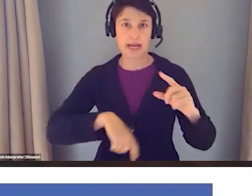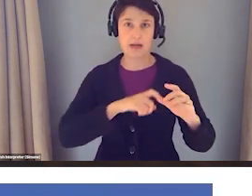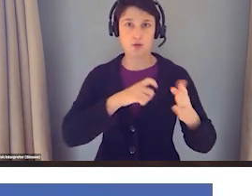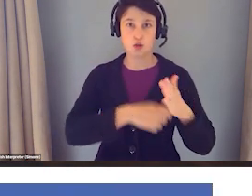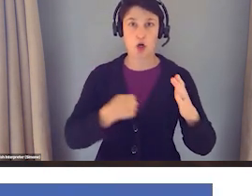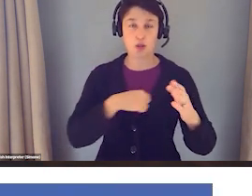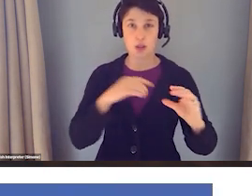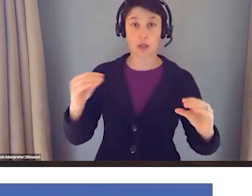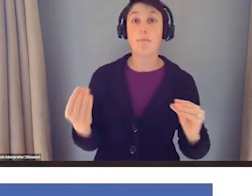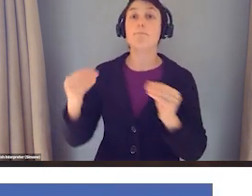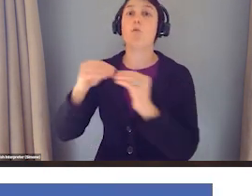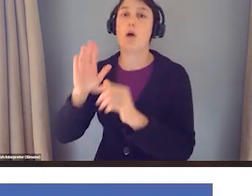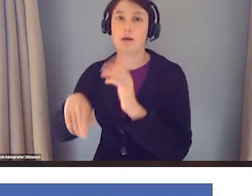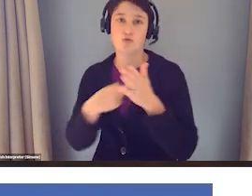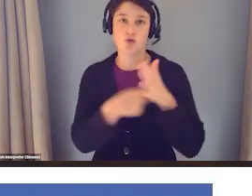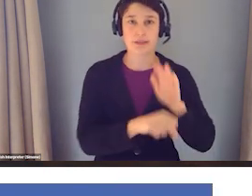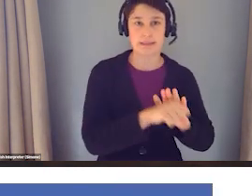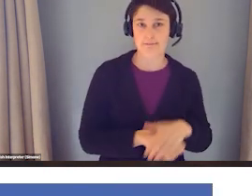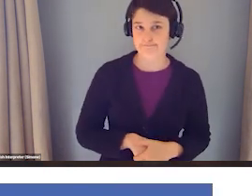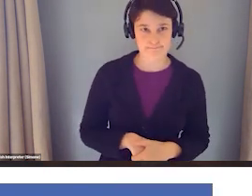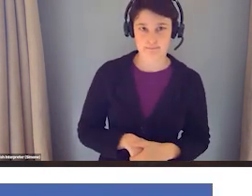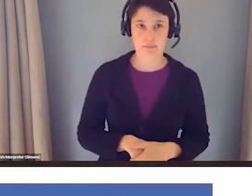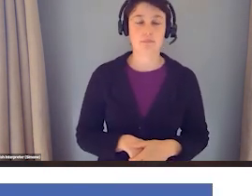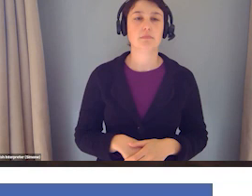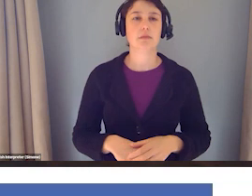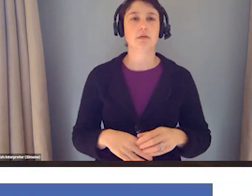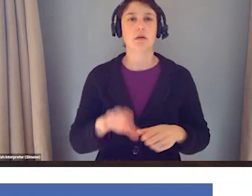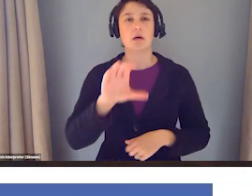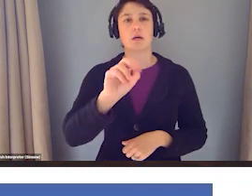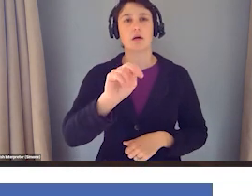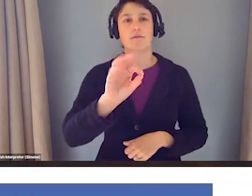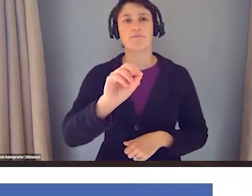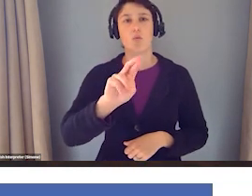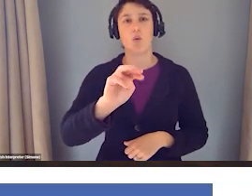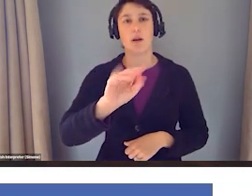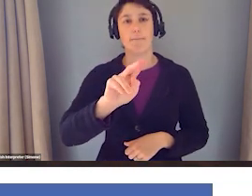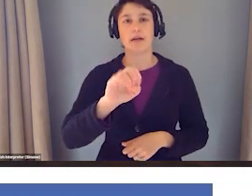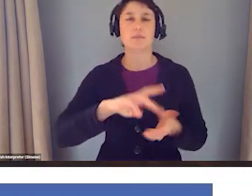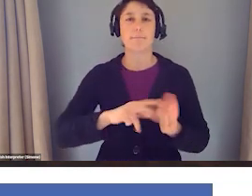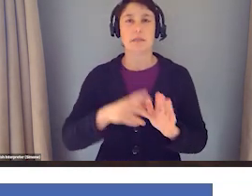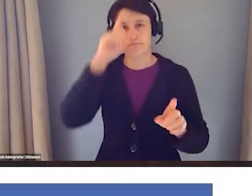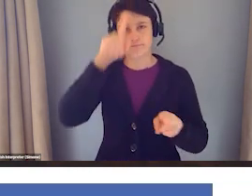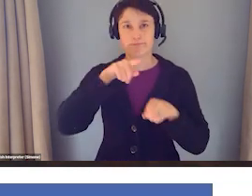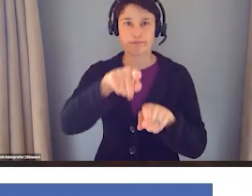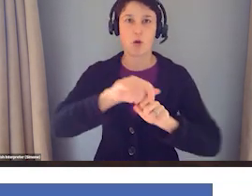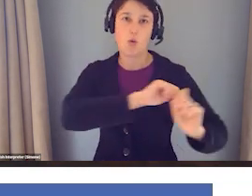Performance; so it has to align with all of these laws, regulations, policies. That one should be clear.